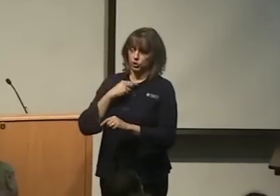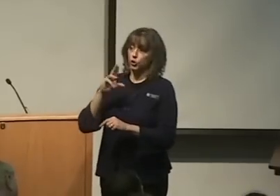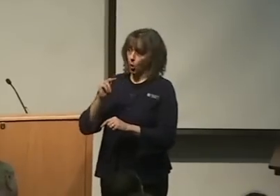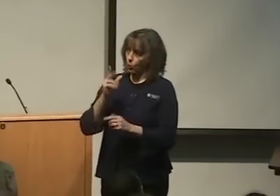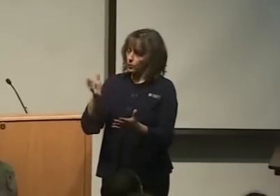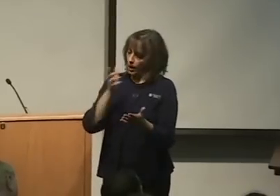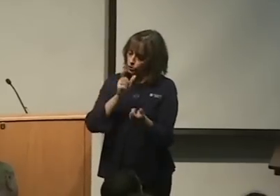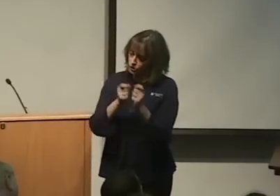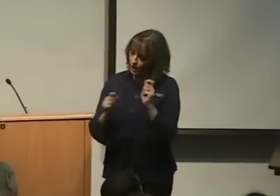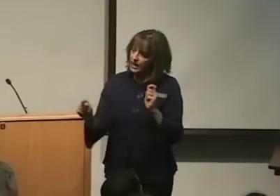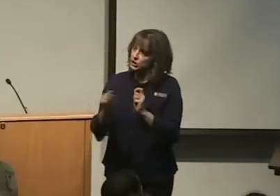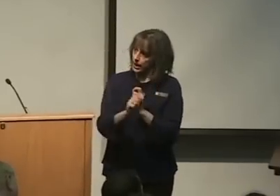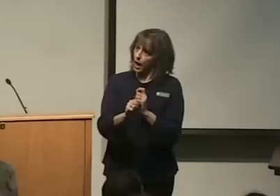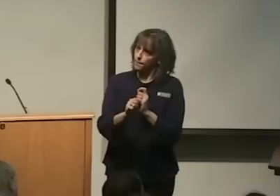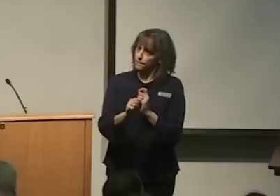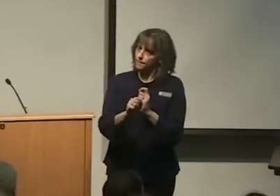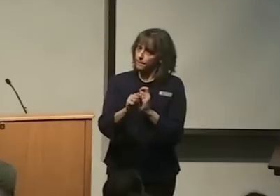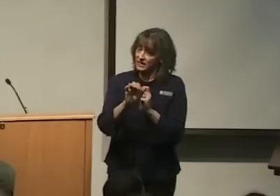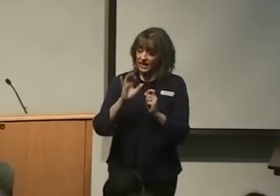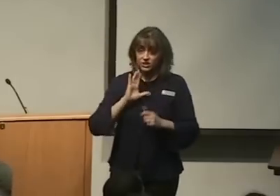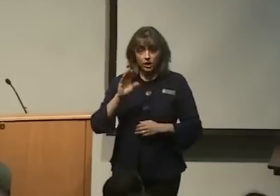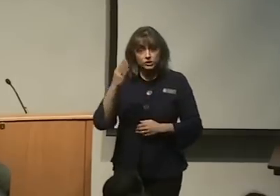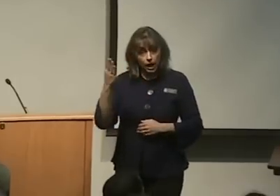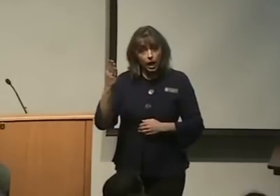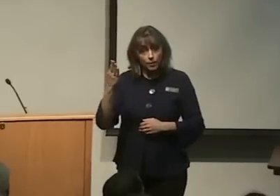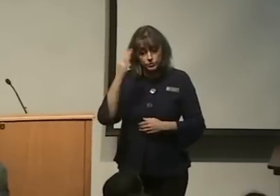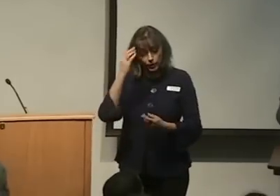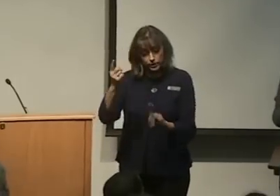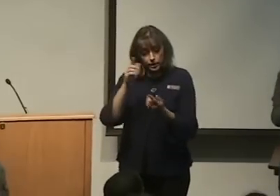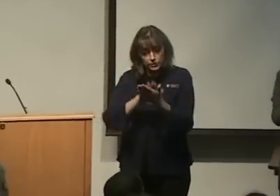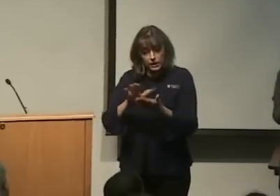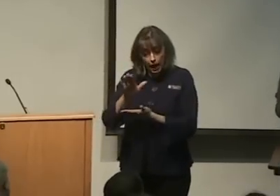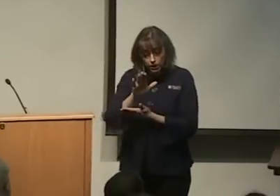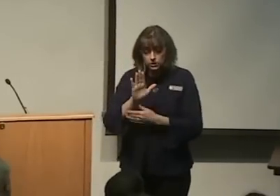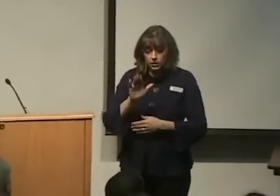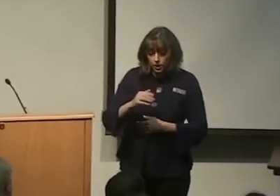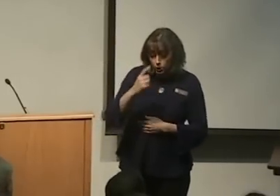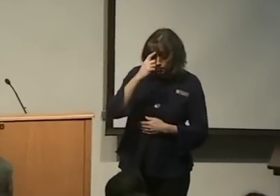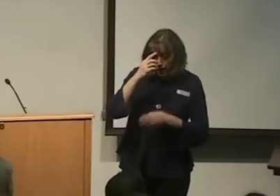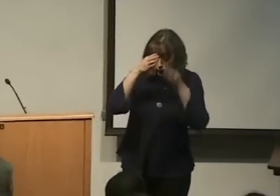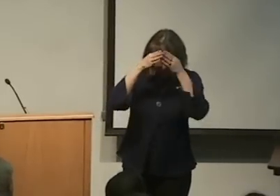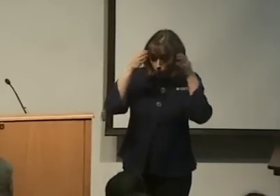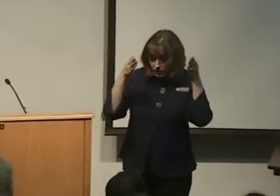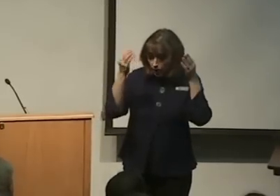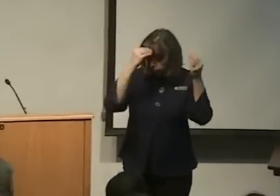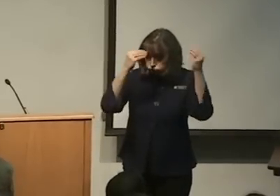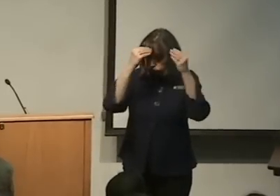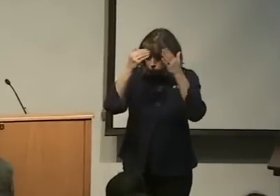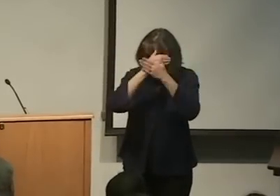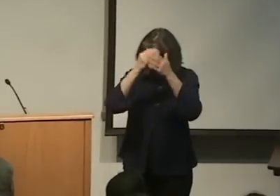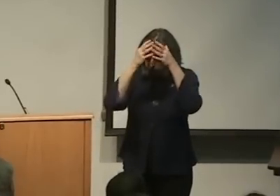That's why they've come here. We want to teach them how to open their minds. In fact, again, you think it's bad enough